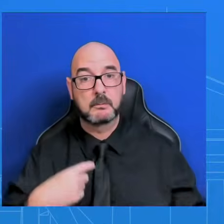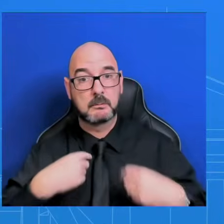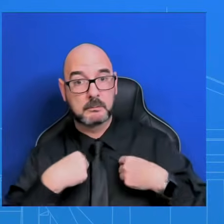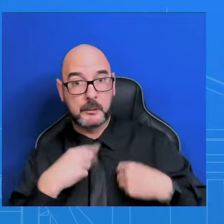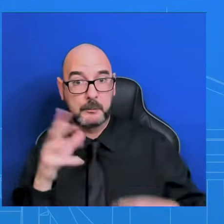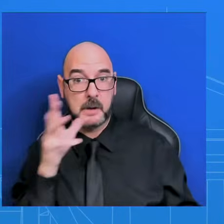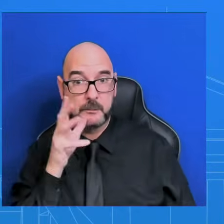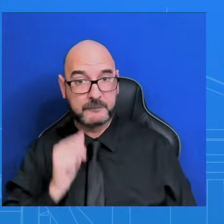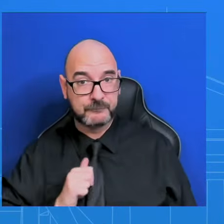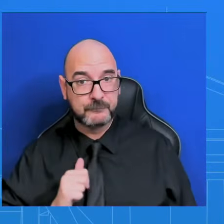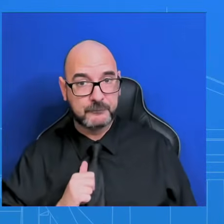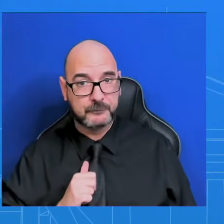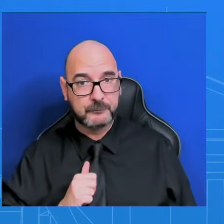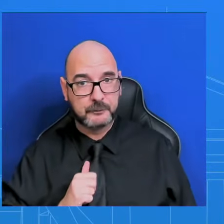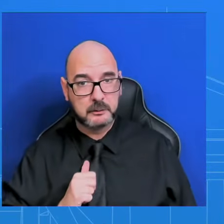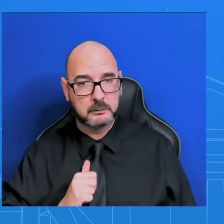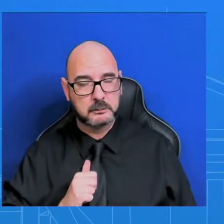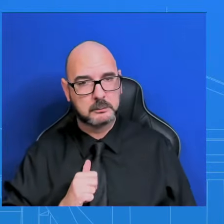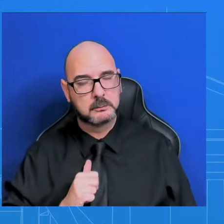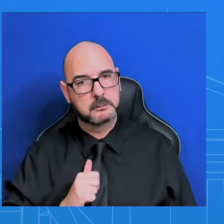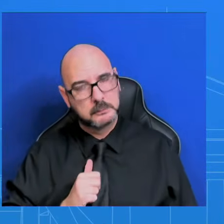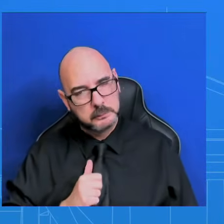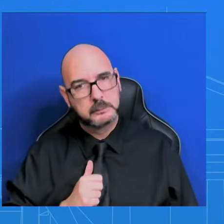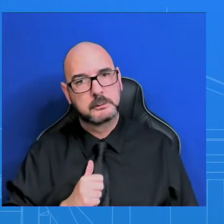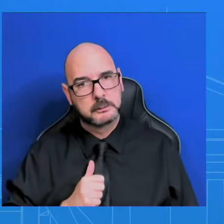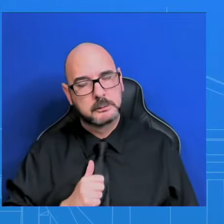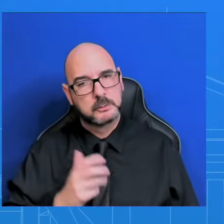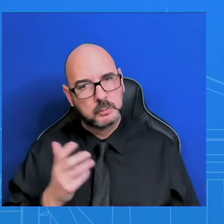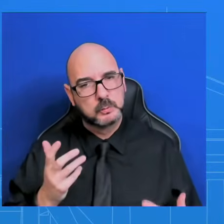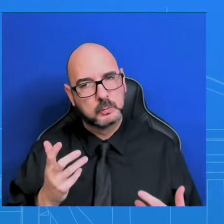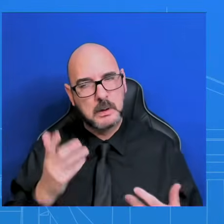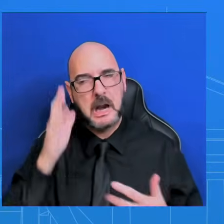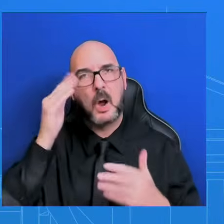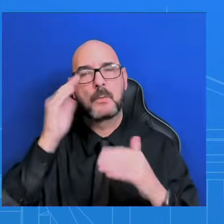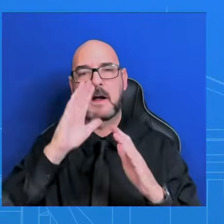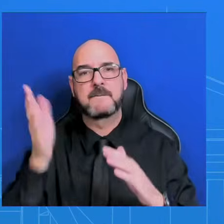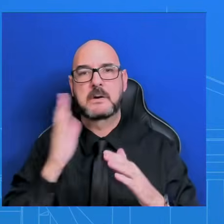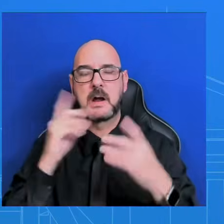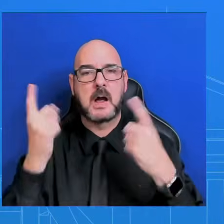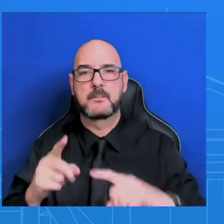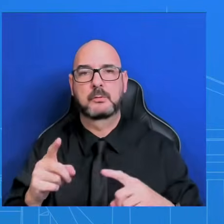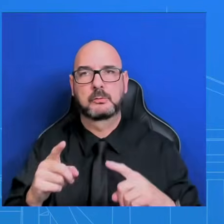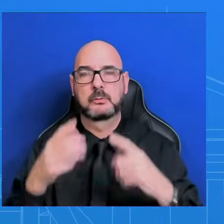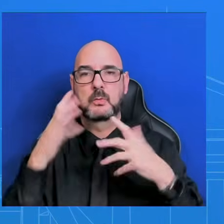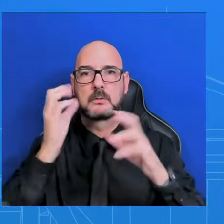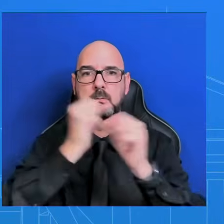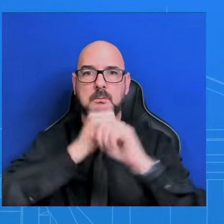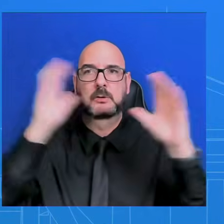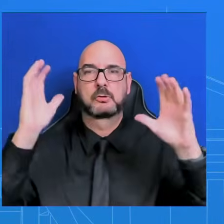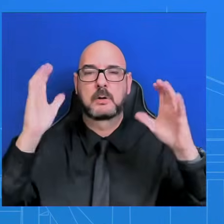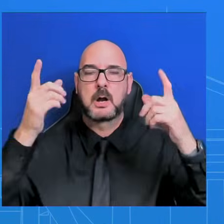ever happens and you don't want to imagine. So, this obviously is very heartbreaking, not just for the families for that --